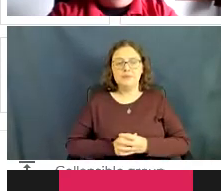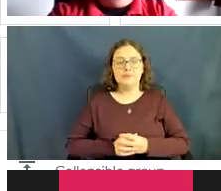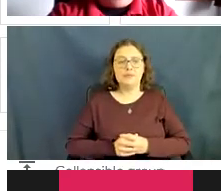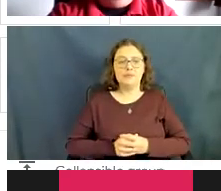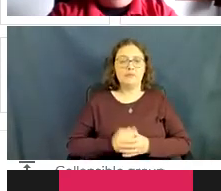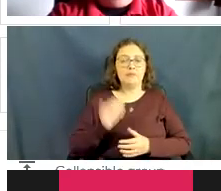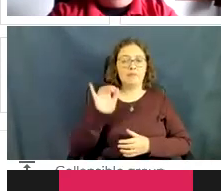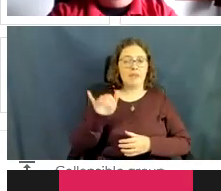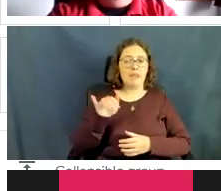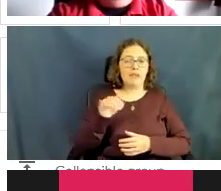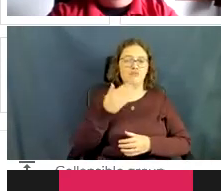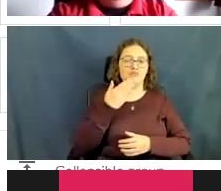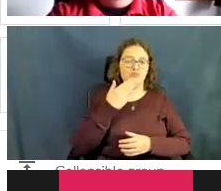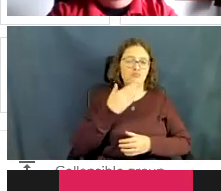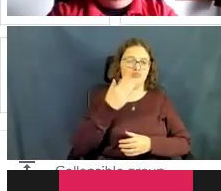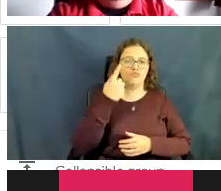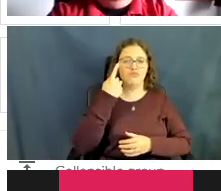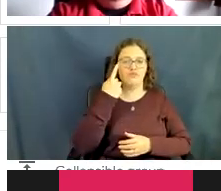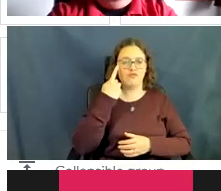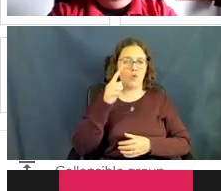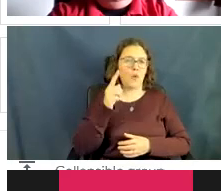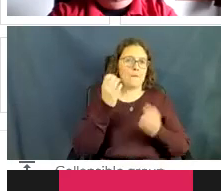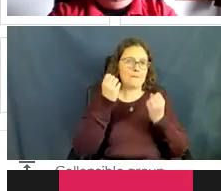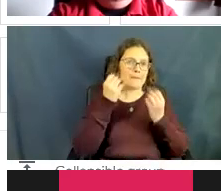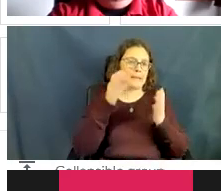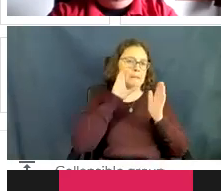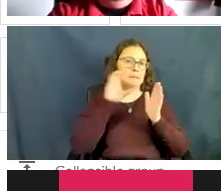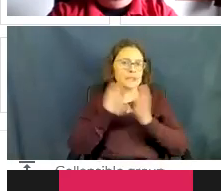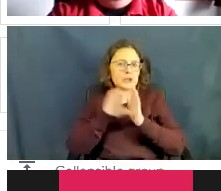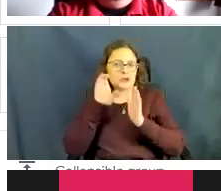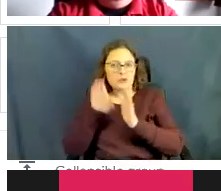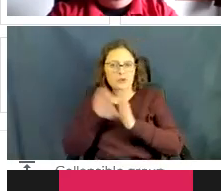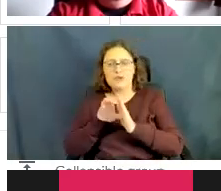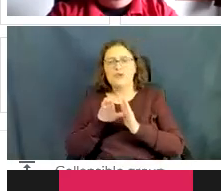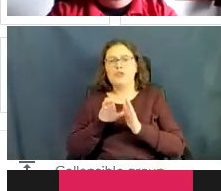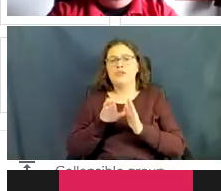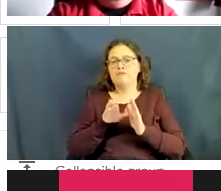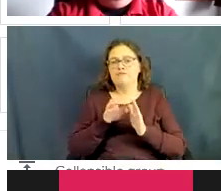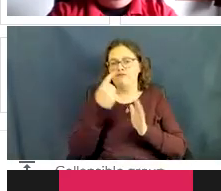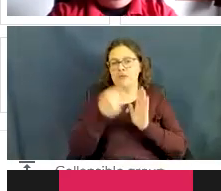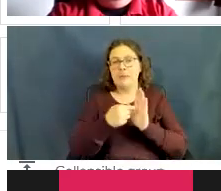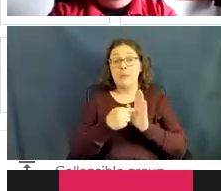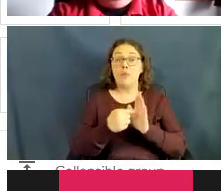In the example Sandy has pulled up its Tyler which is - - if you click on that, let's find